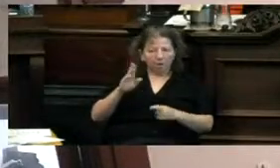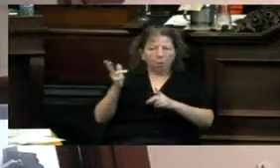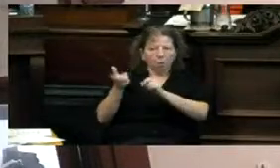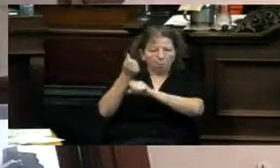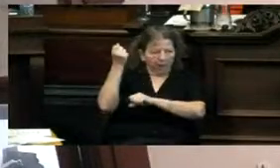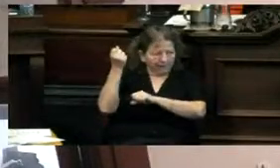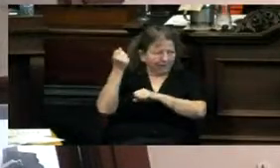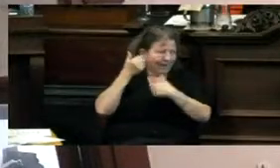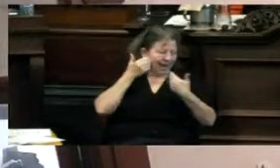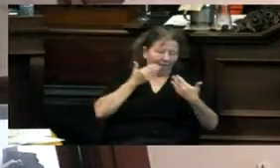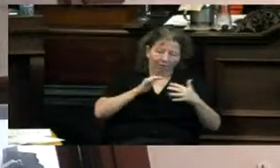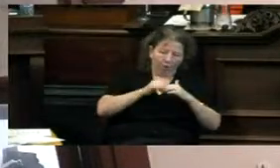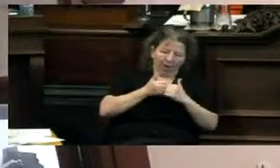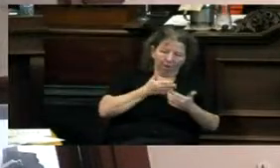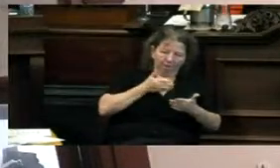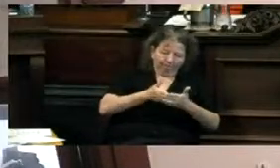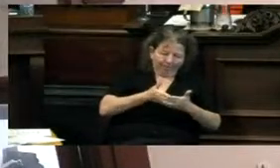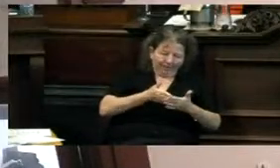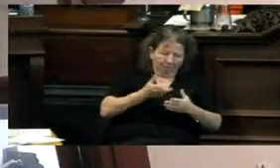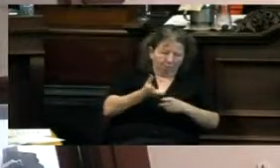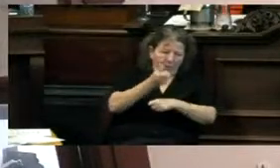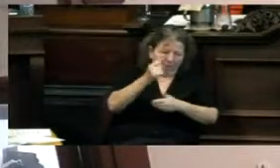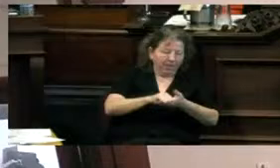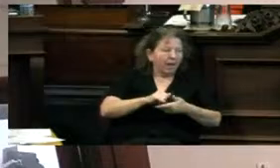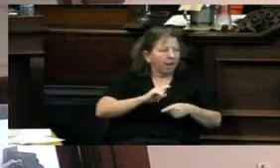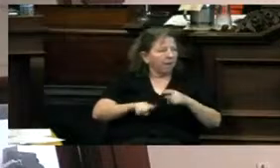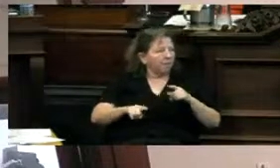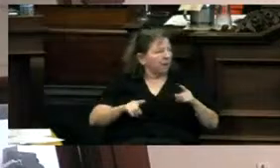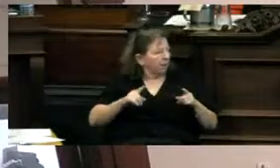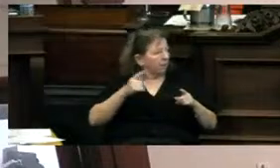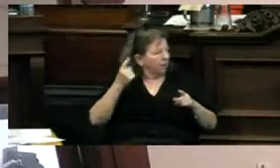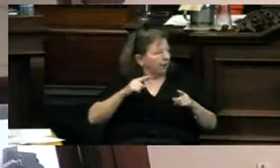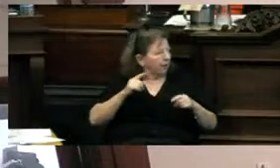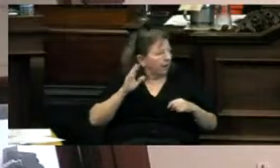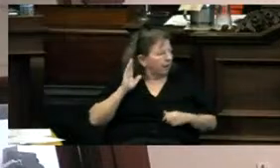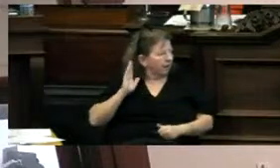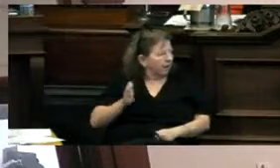essentially so if the Locust Club were to were to win, which